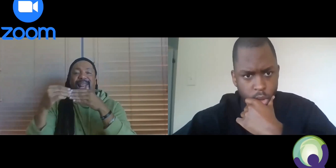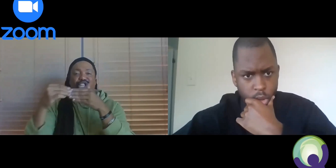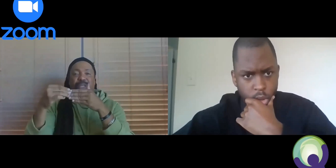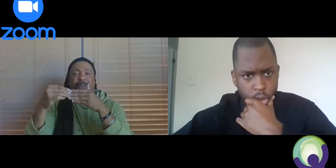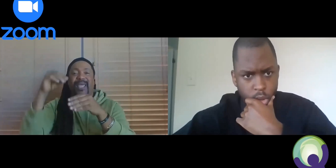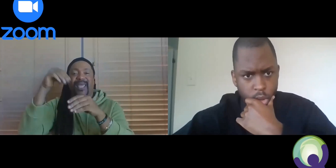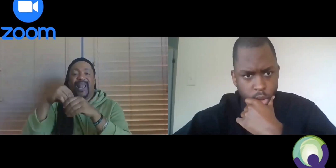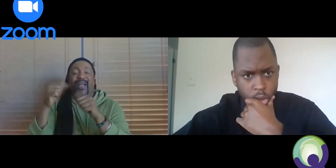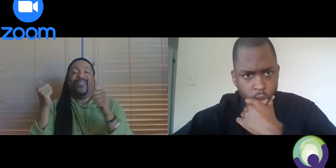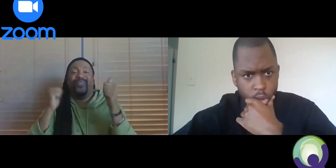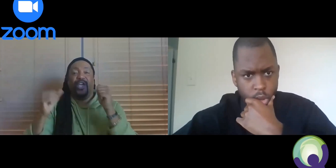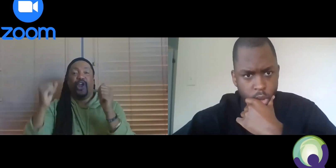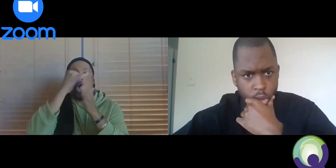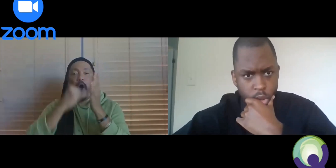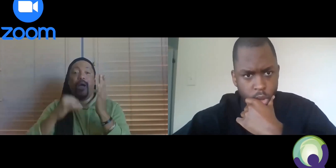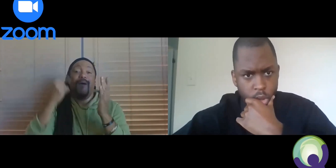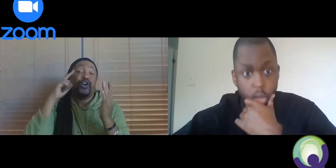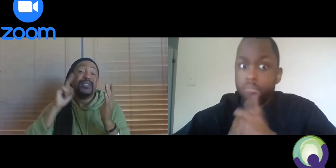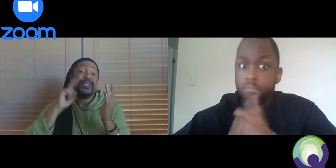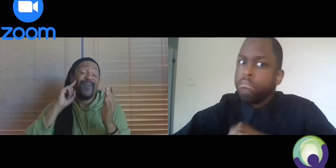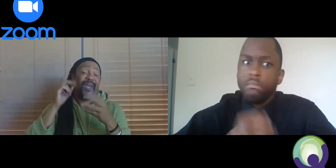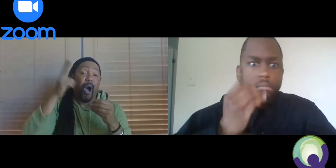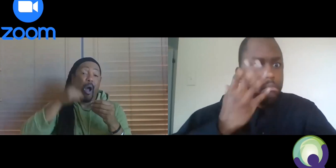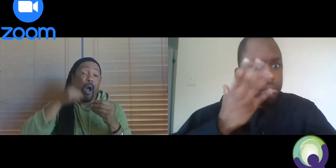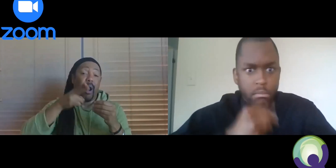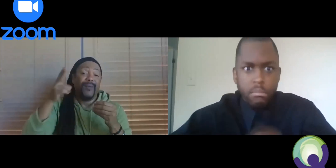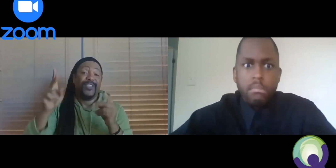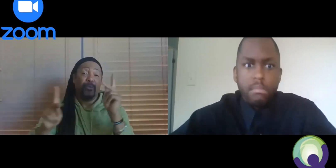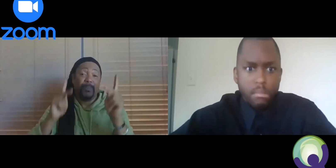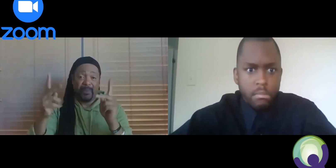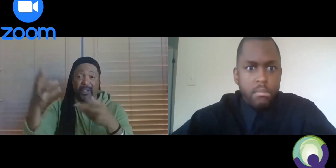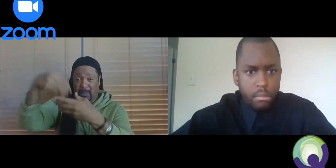I set up leadership in theatre arts for deaf and hard of hearing people